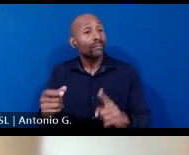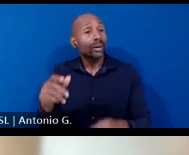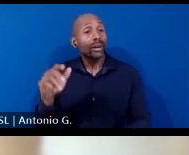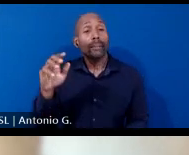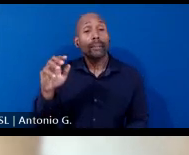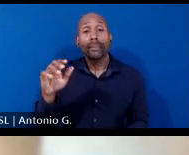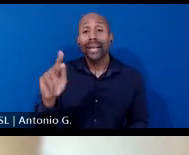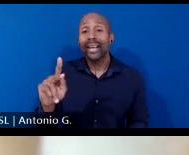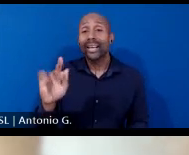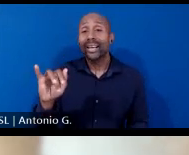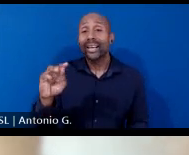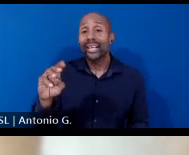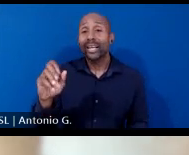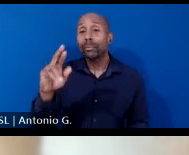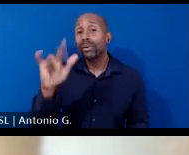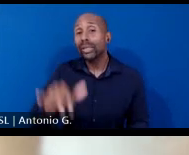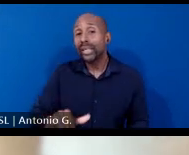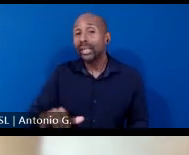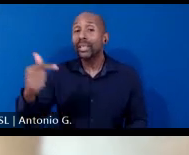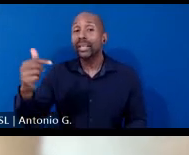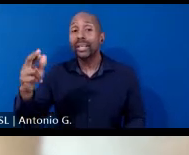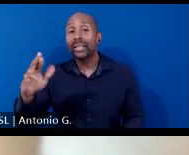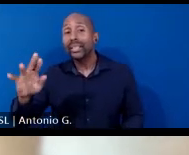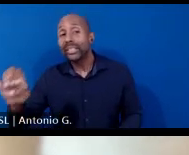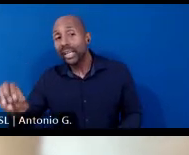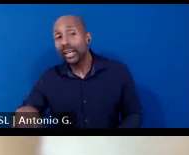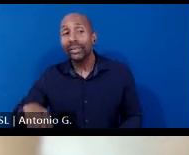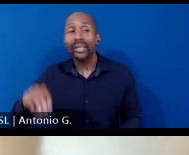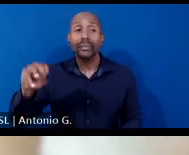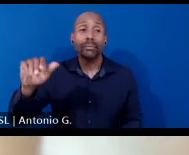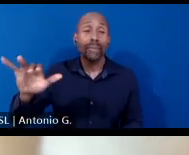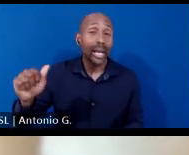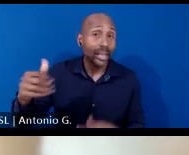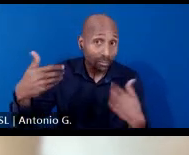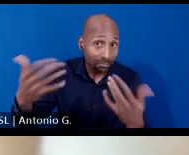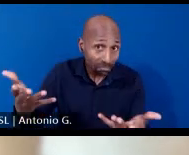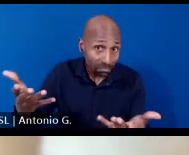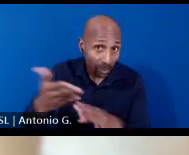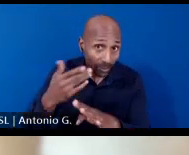Before we close up, I would just like to say for any of you in